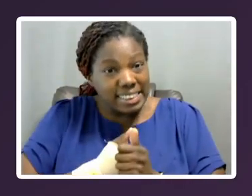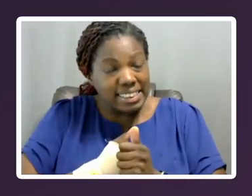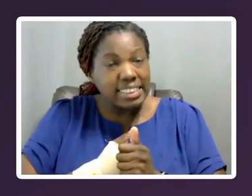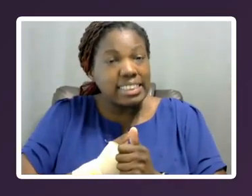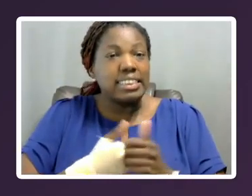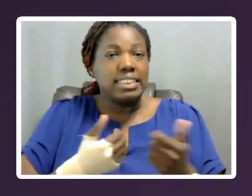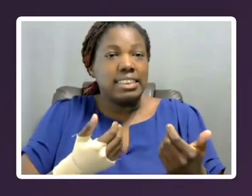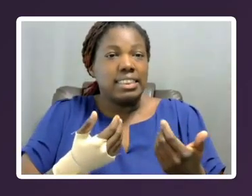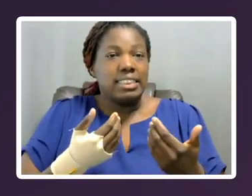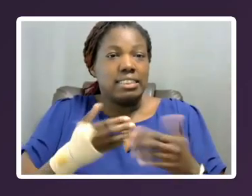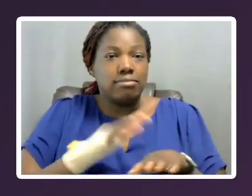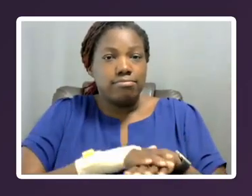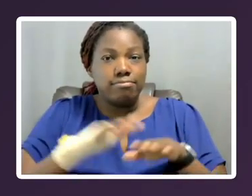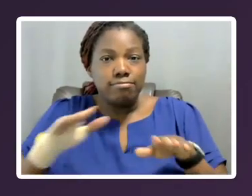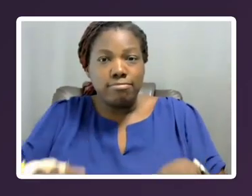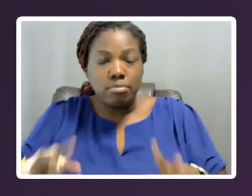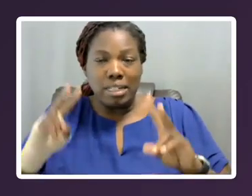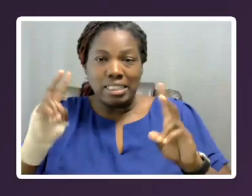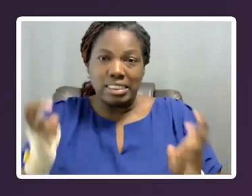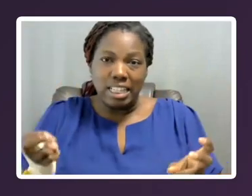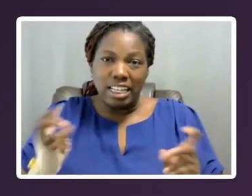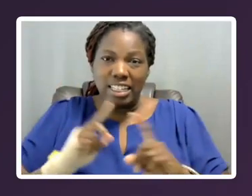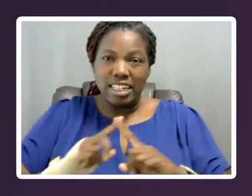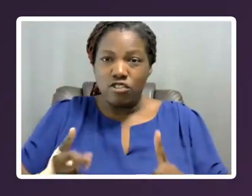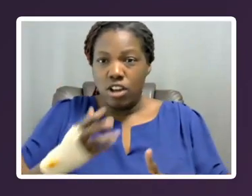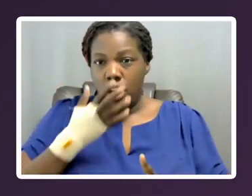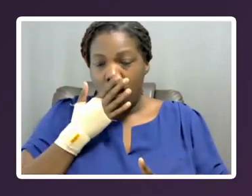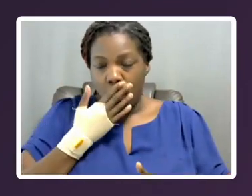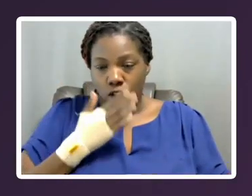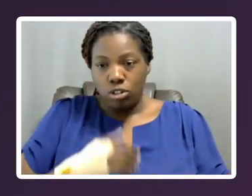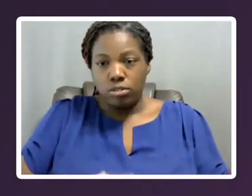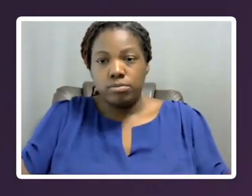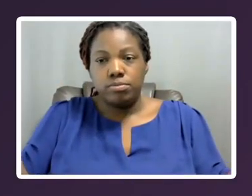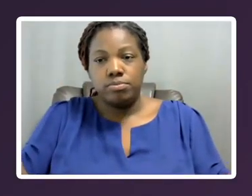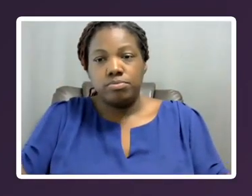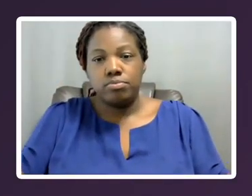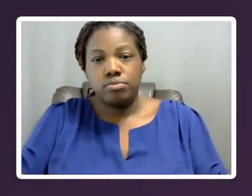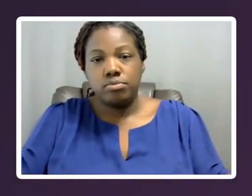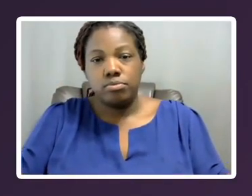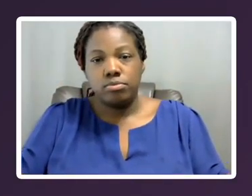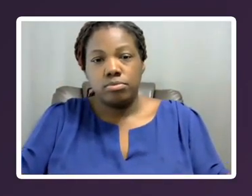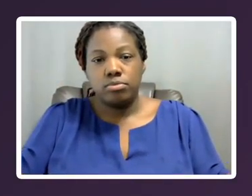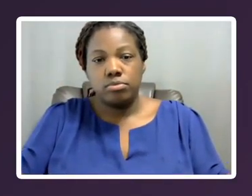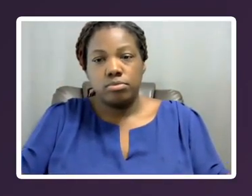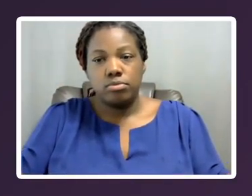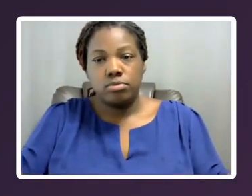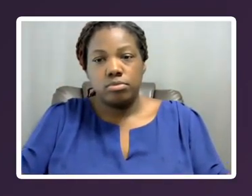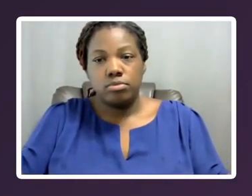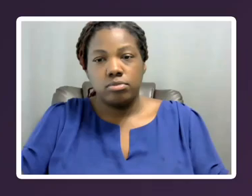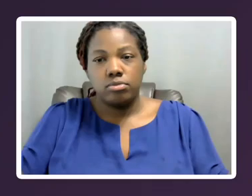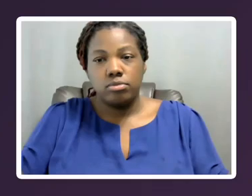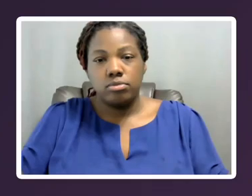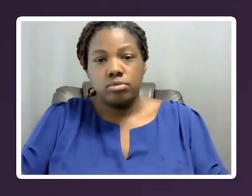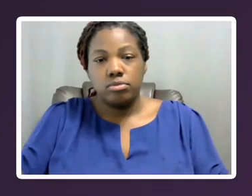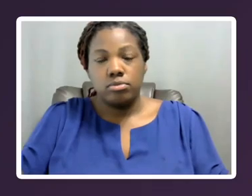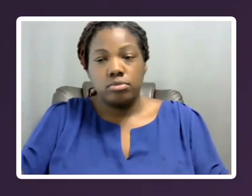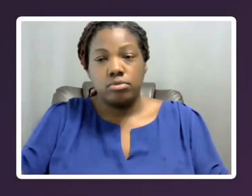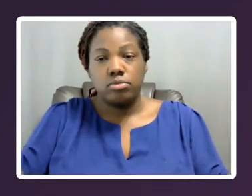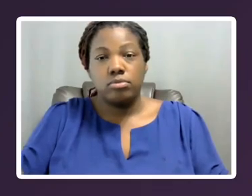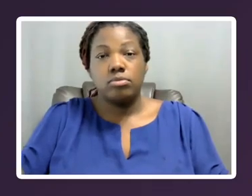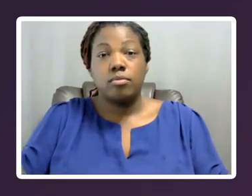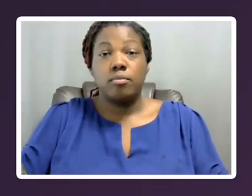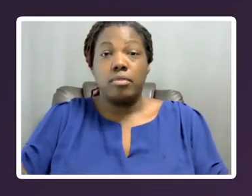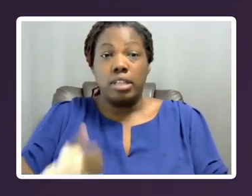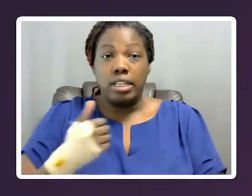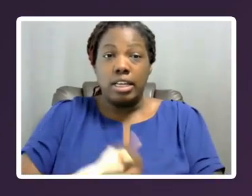and a new heading color. Next slide, please. In addition, each participating Smithsonian museum